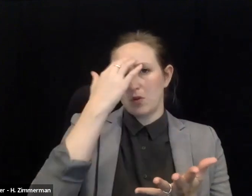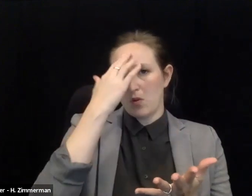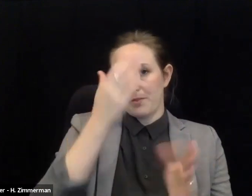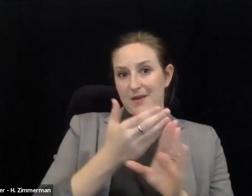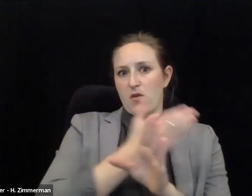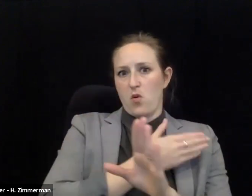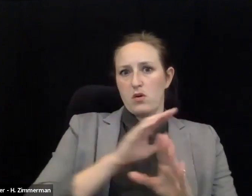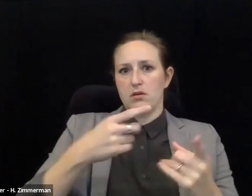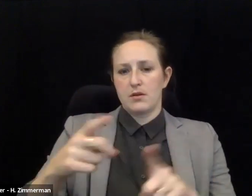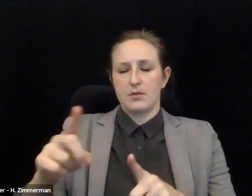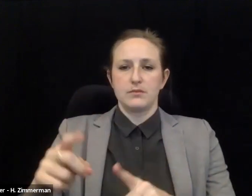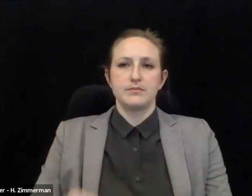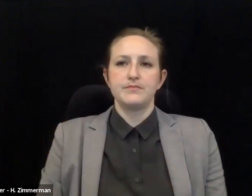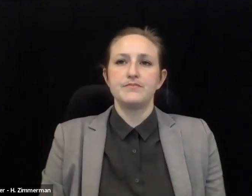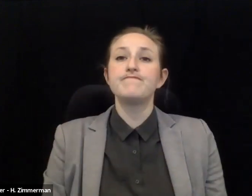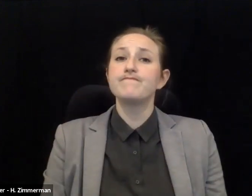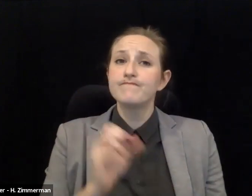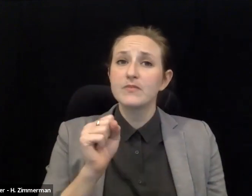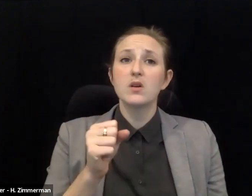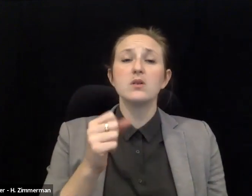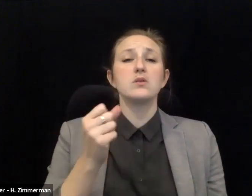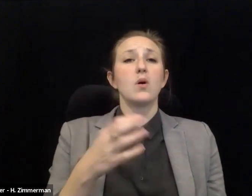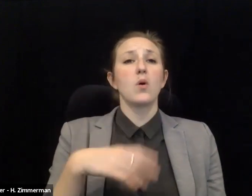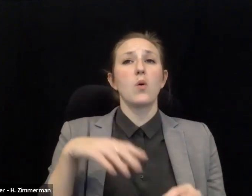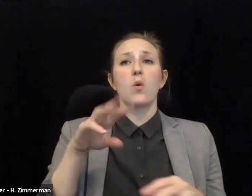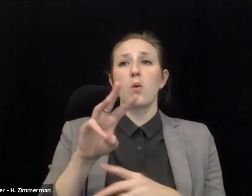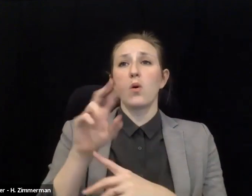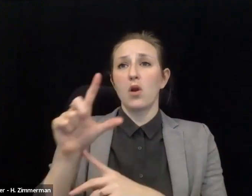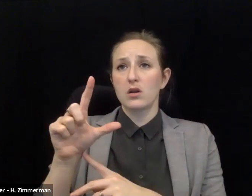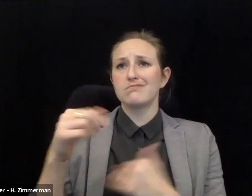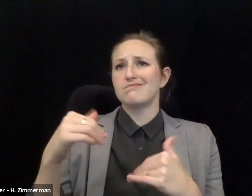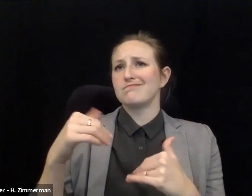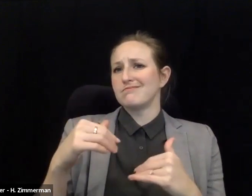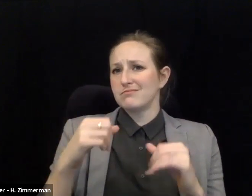Lisa (she/her), World Learning: Yeah, so World Learning has really an extensive track record in online learning